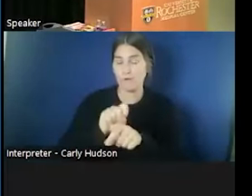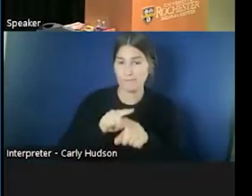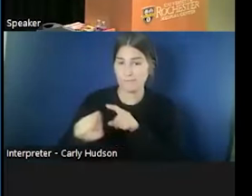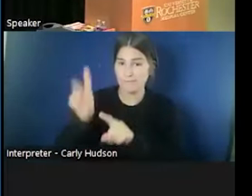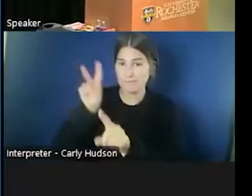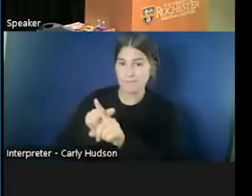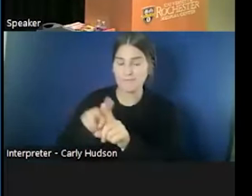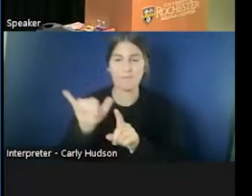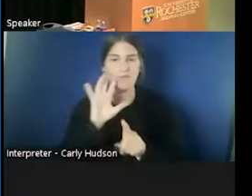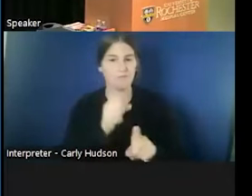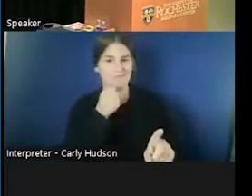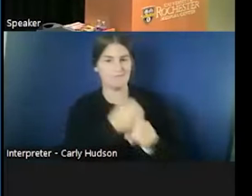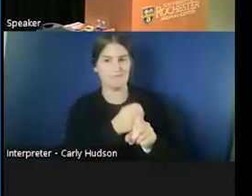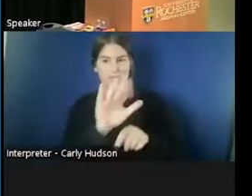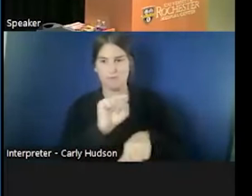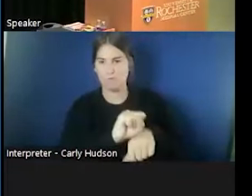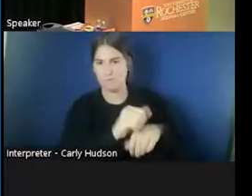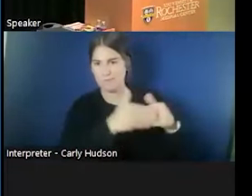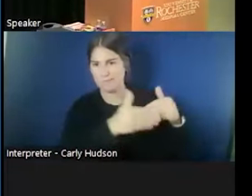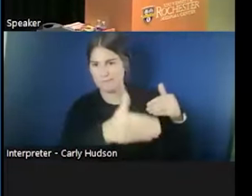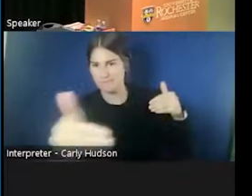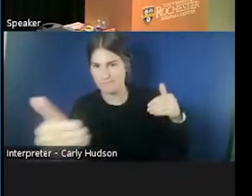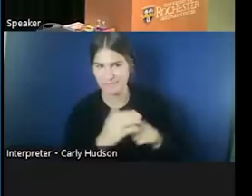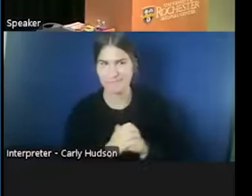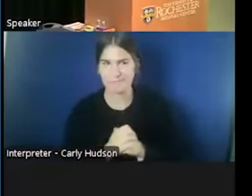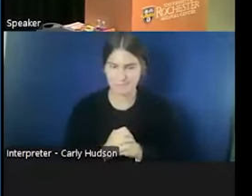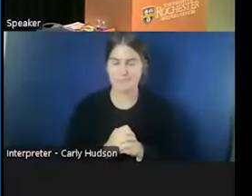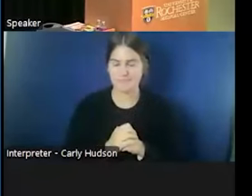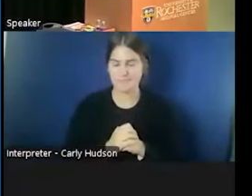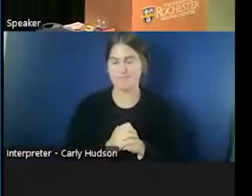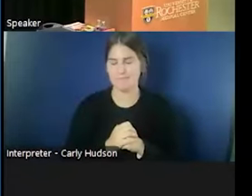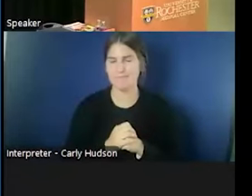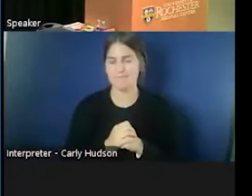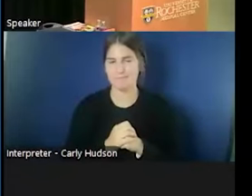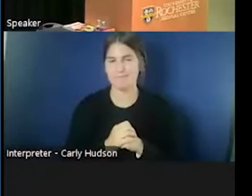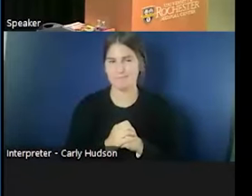impact the work that you do moving forward so let me me start off by saying I want to